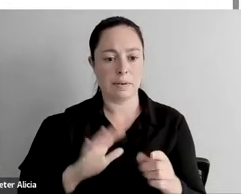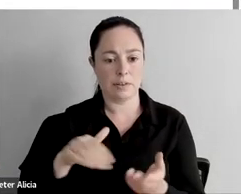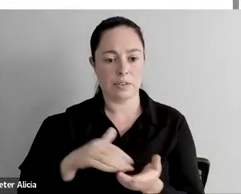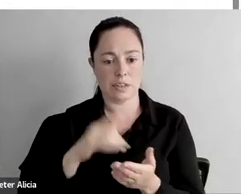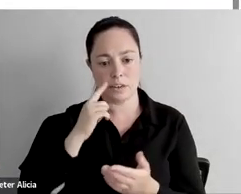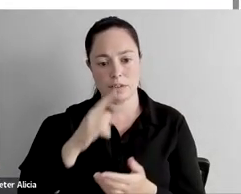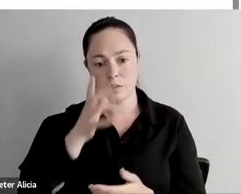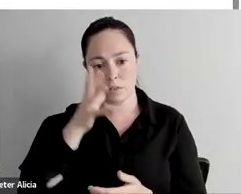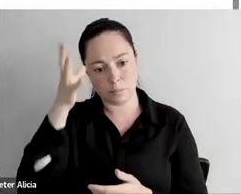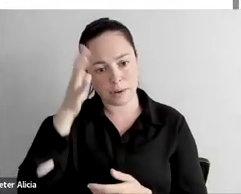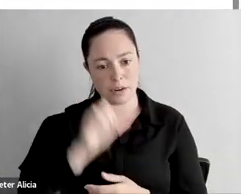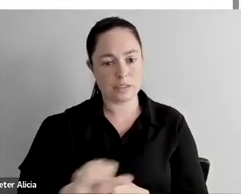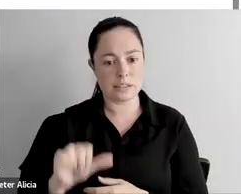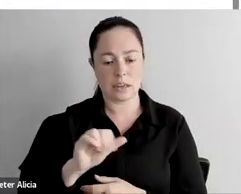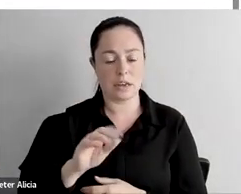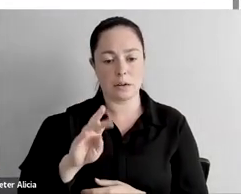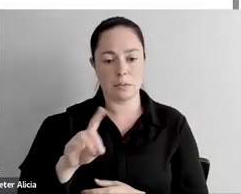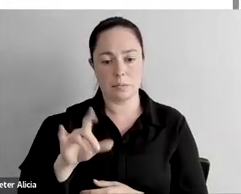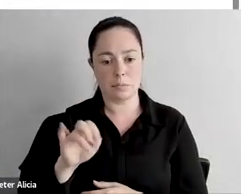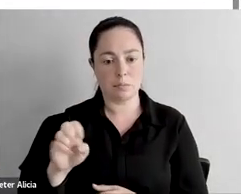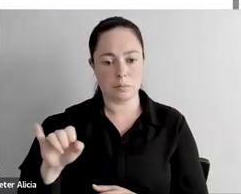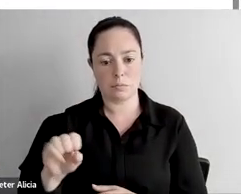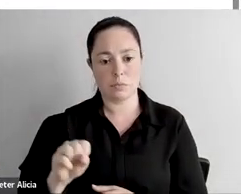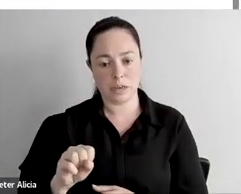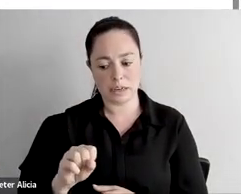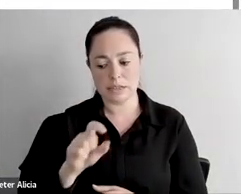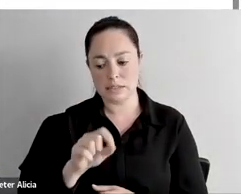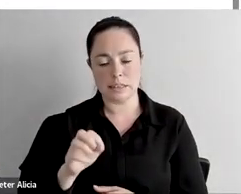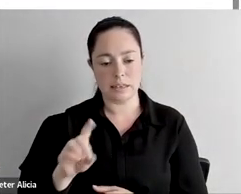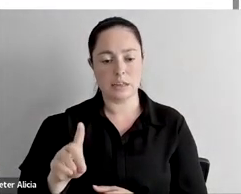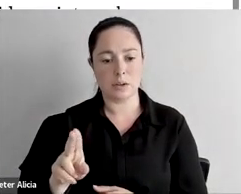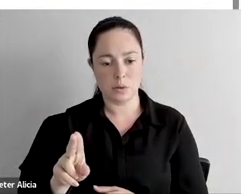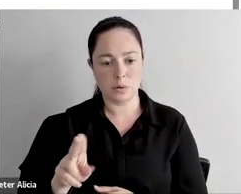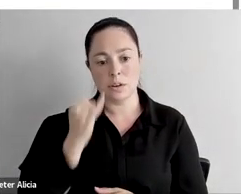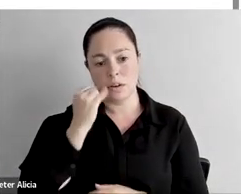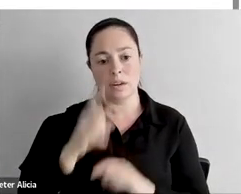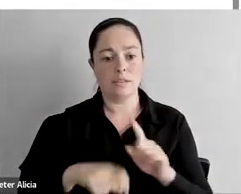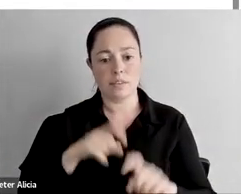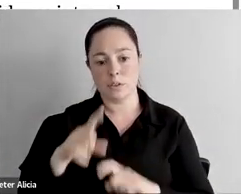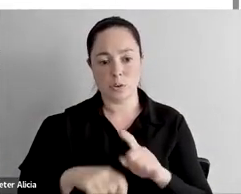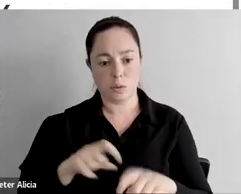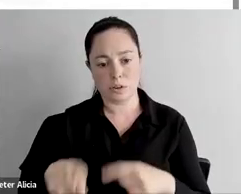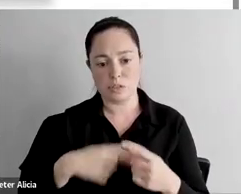@Brandeis.edu If you have any questions about our dashboard, we look forward to talking to you about